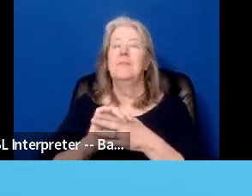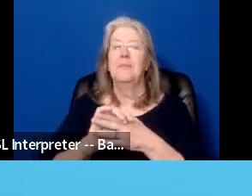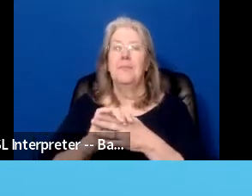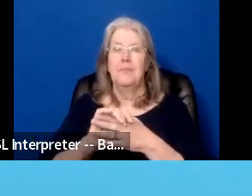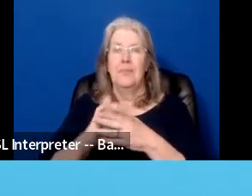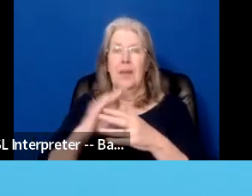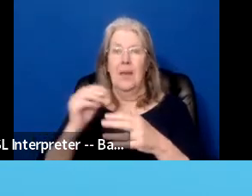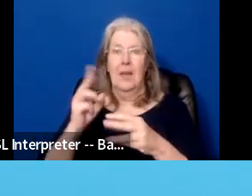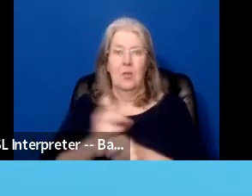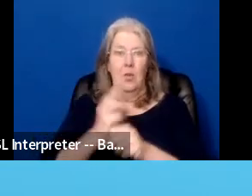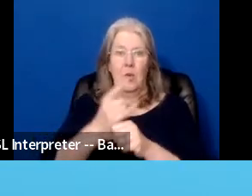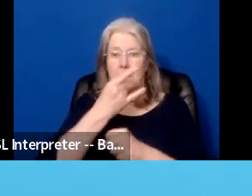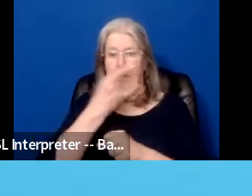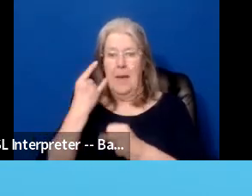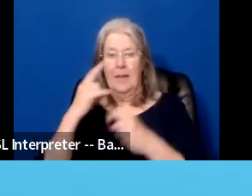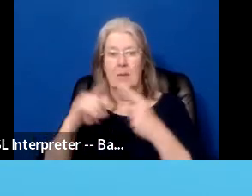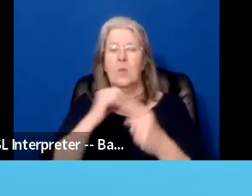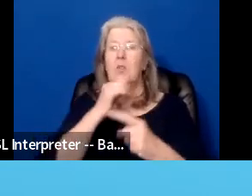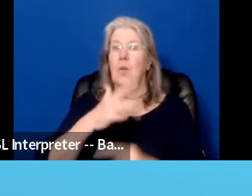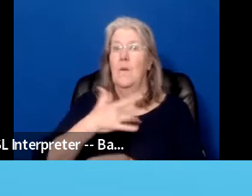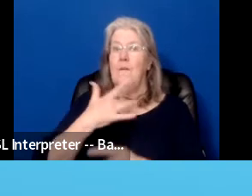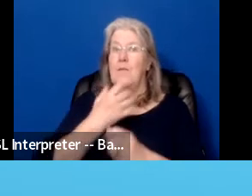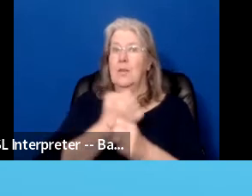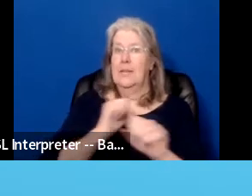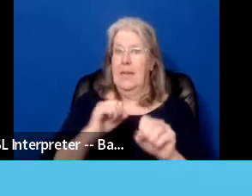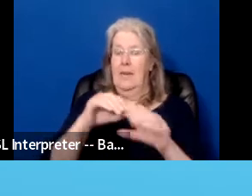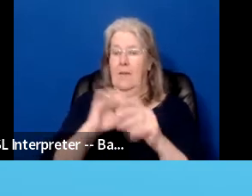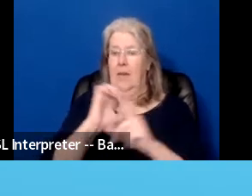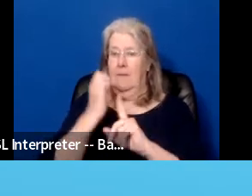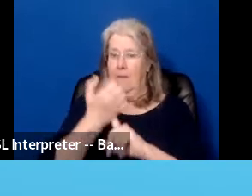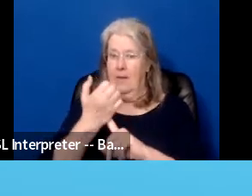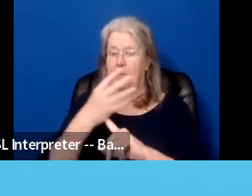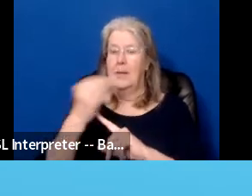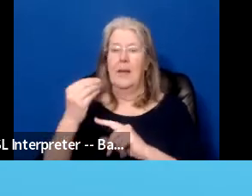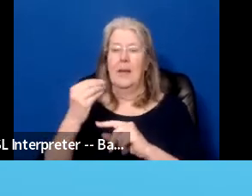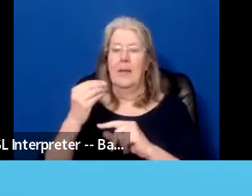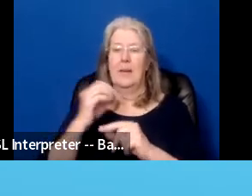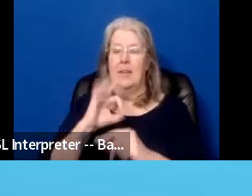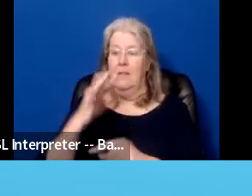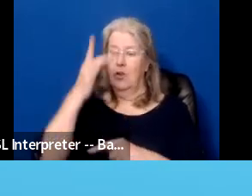you wear masks when you don't feel safe in an environment, and if you're sick you stay home.